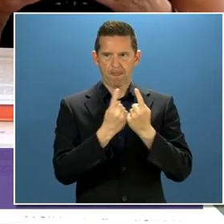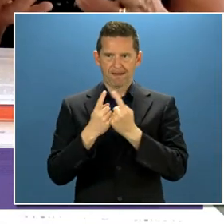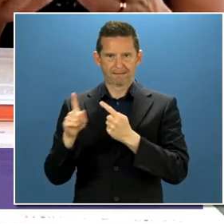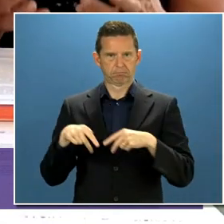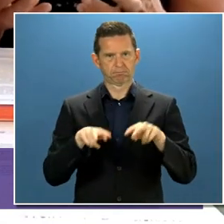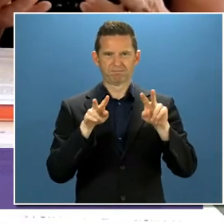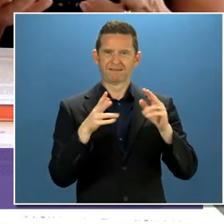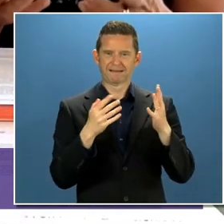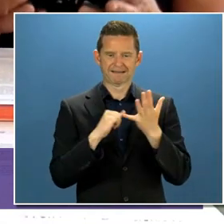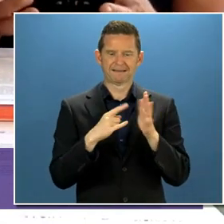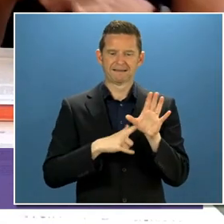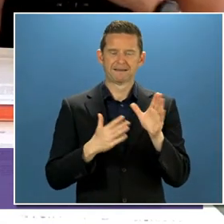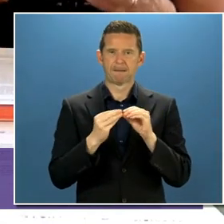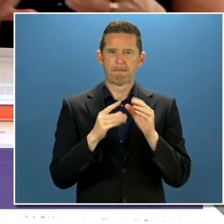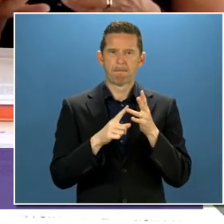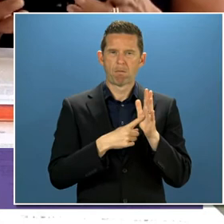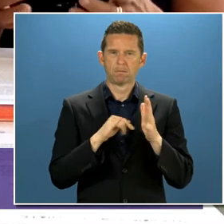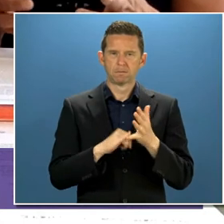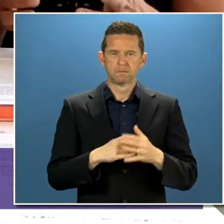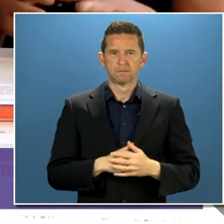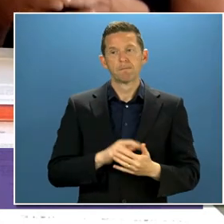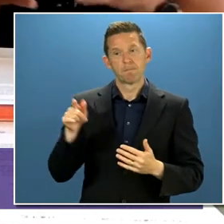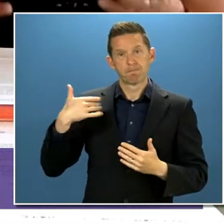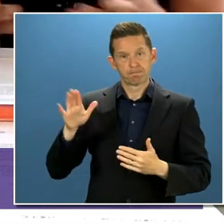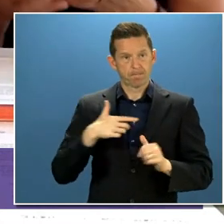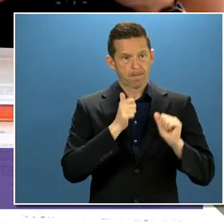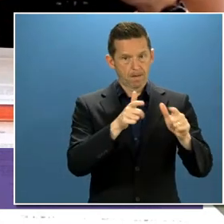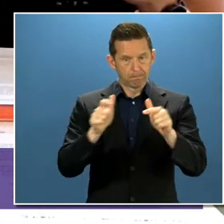out to a huge number of people with disability and said, "What does an